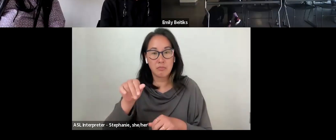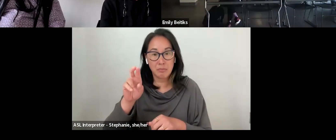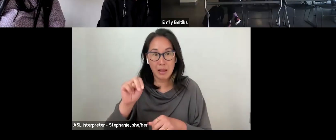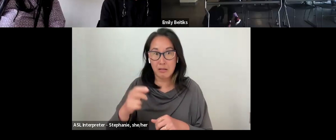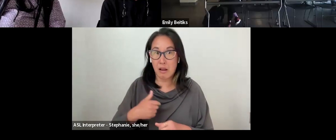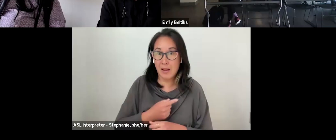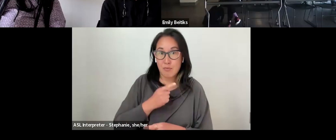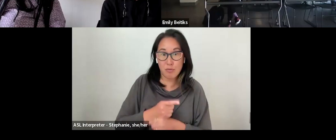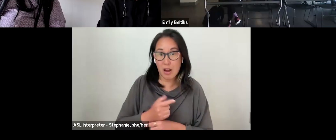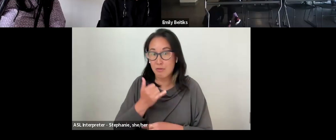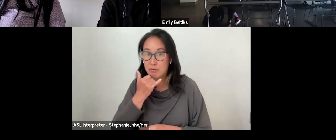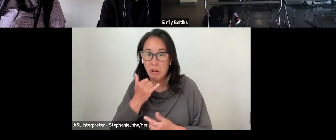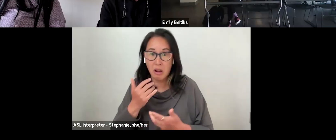You're absolutely right.